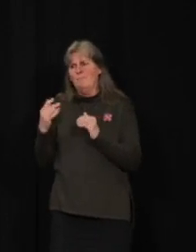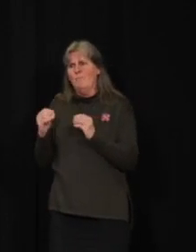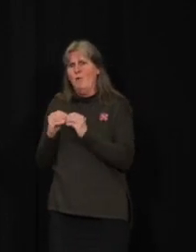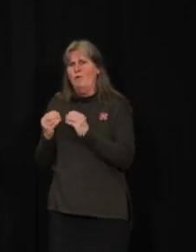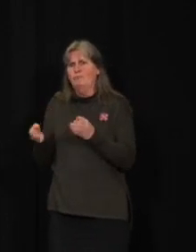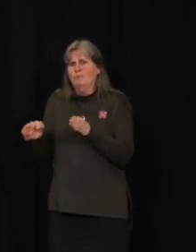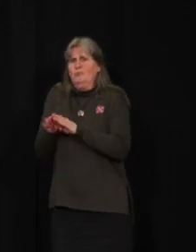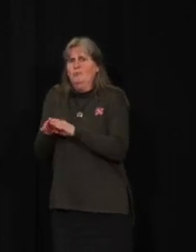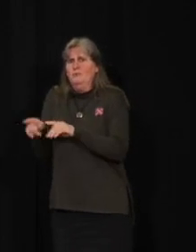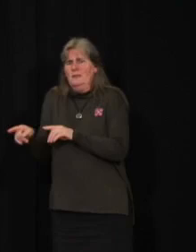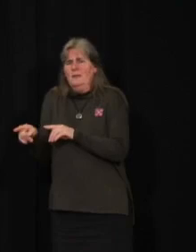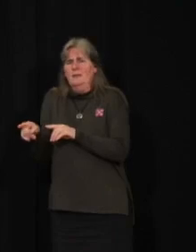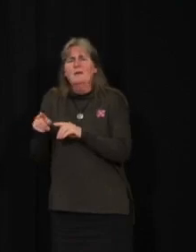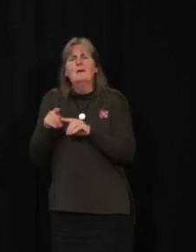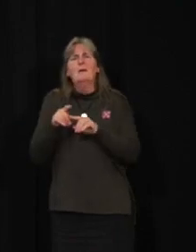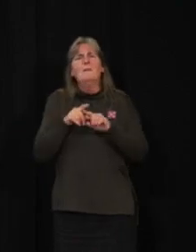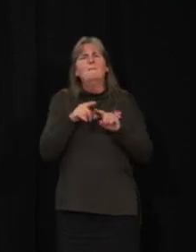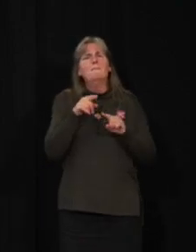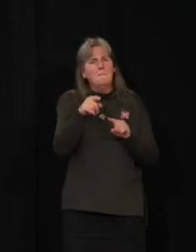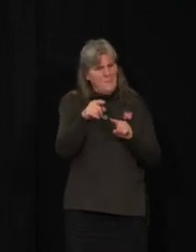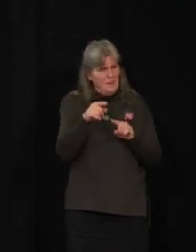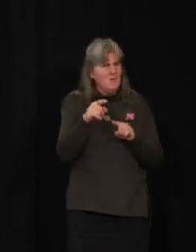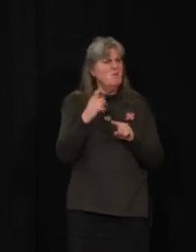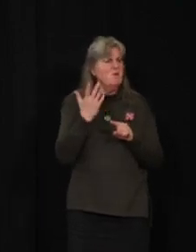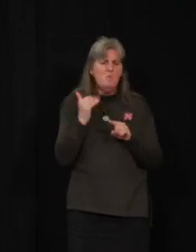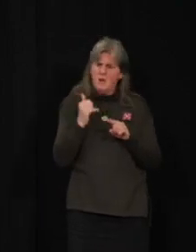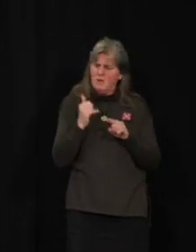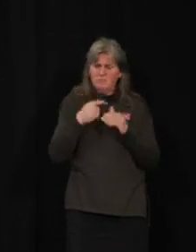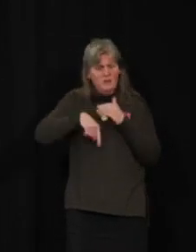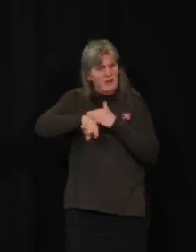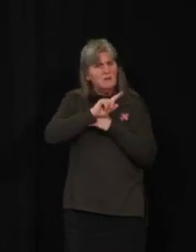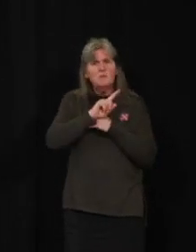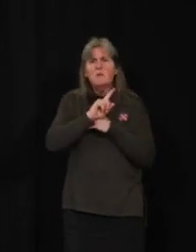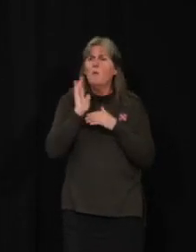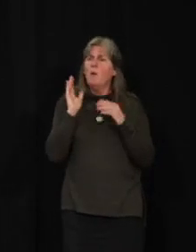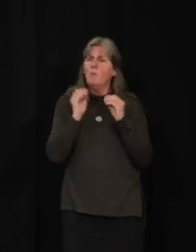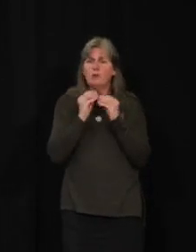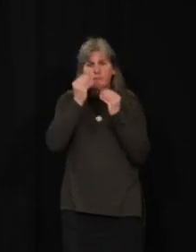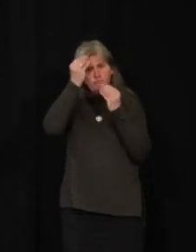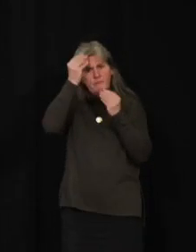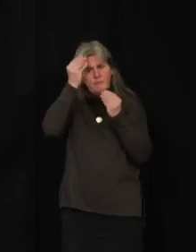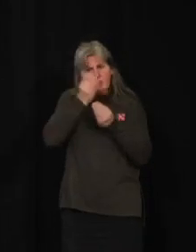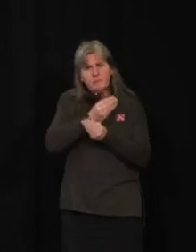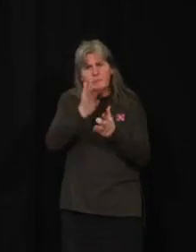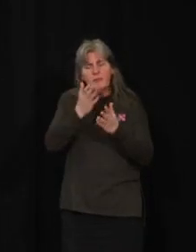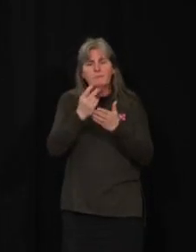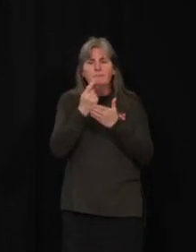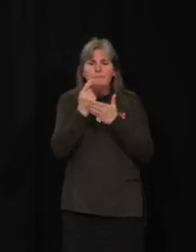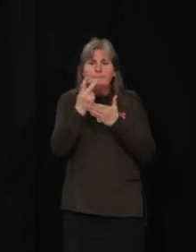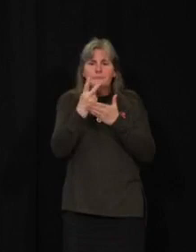mix next week and into the next week's, giving information in as